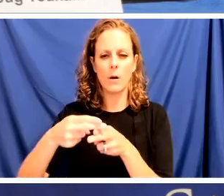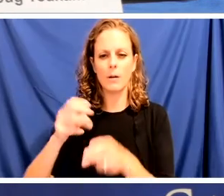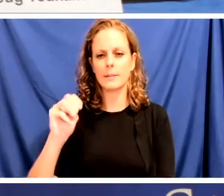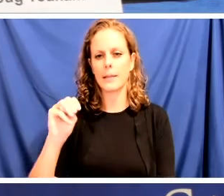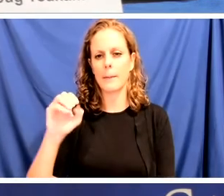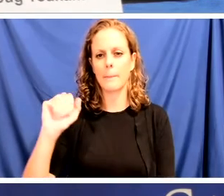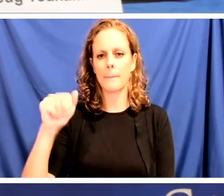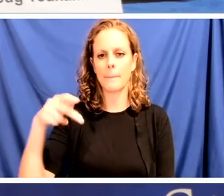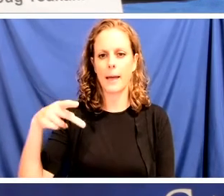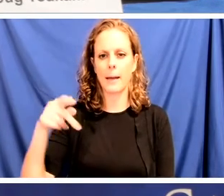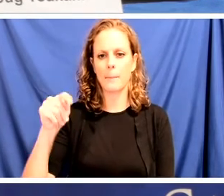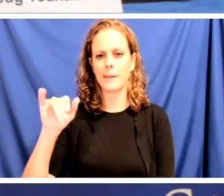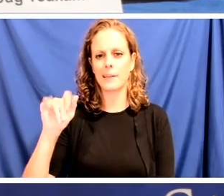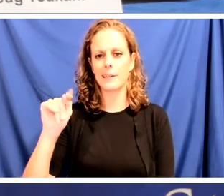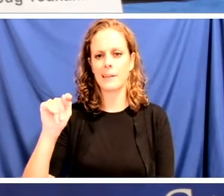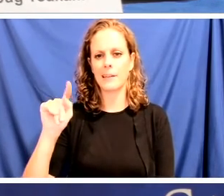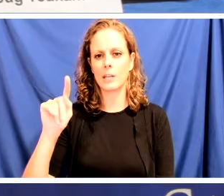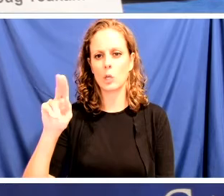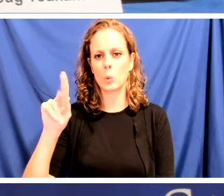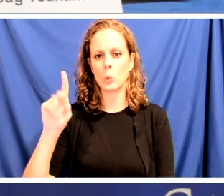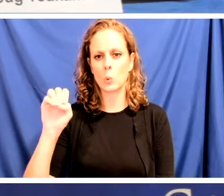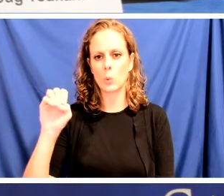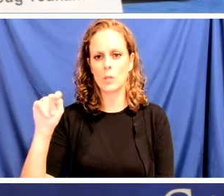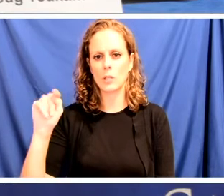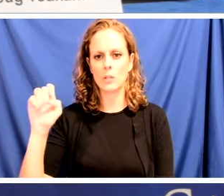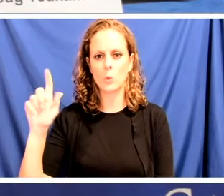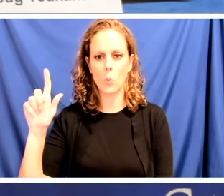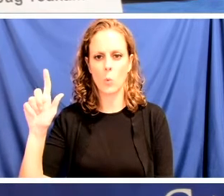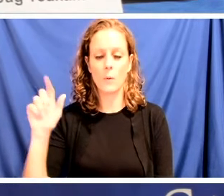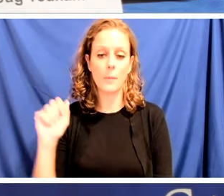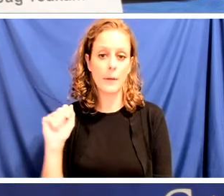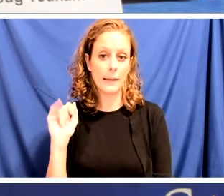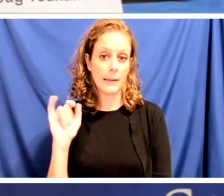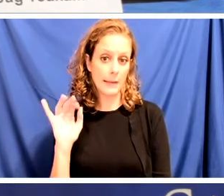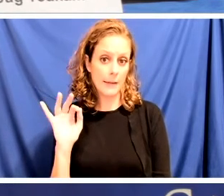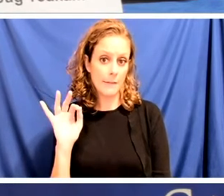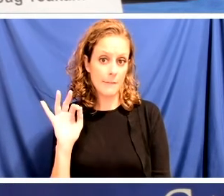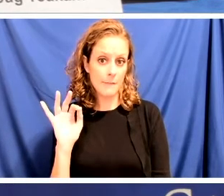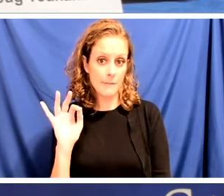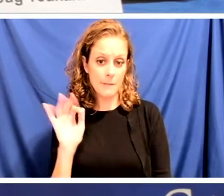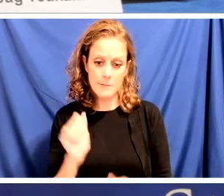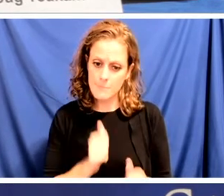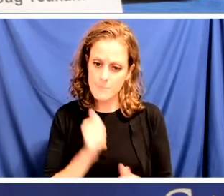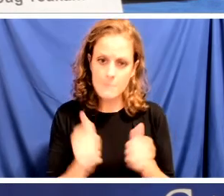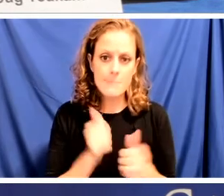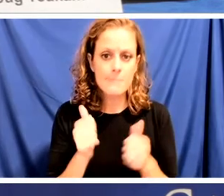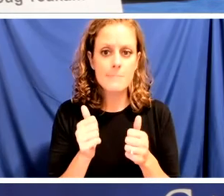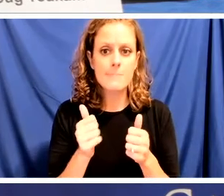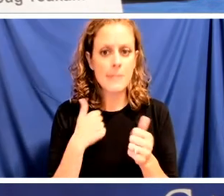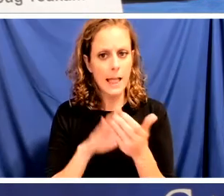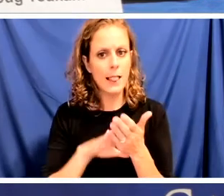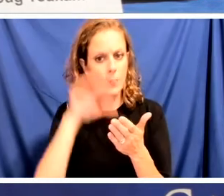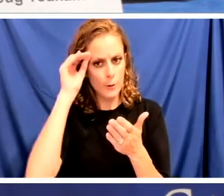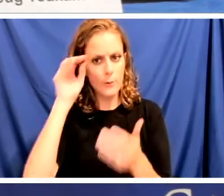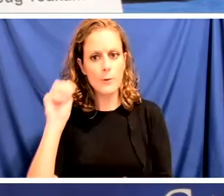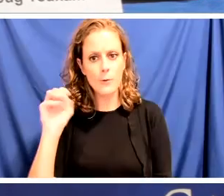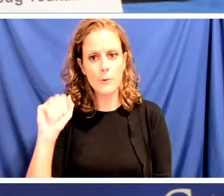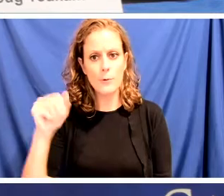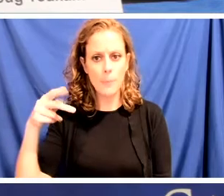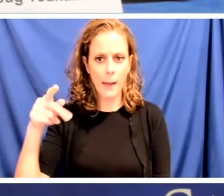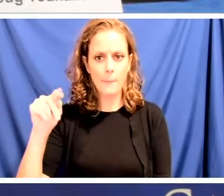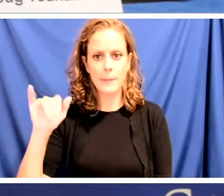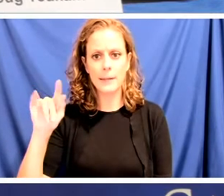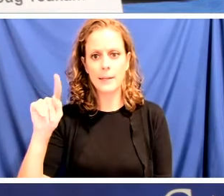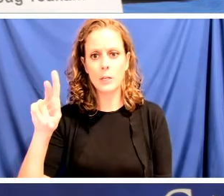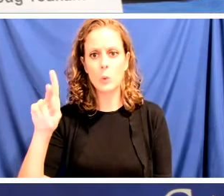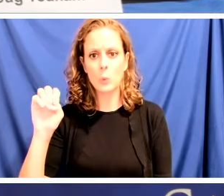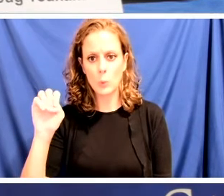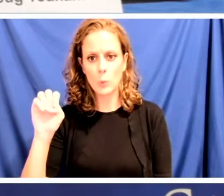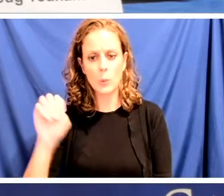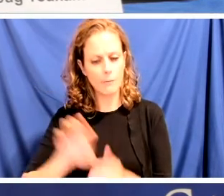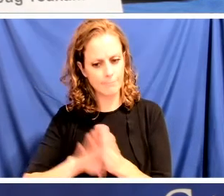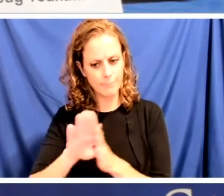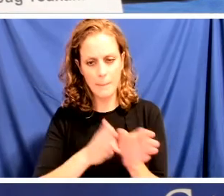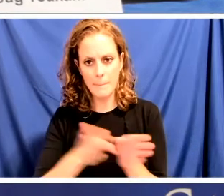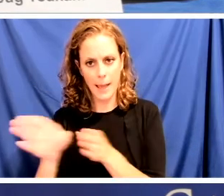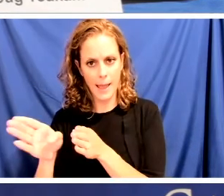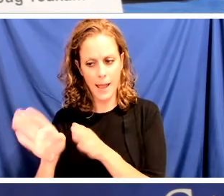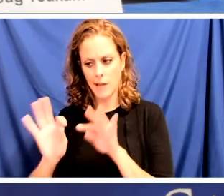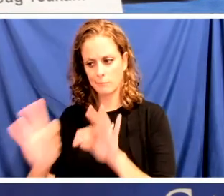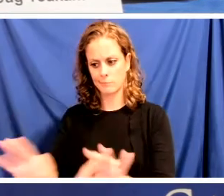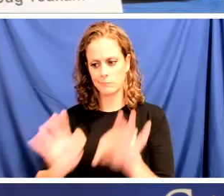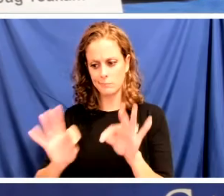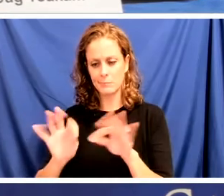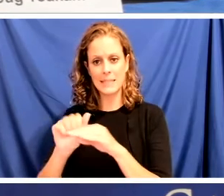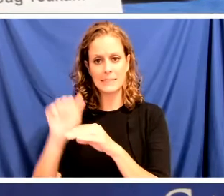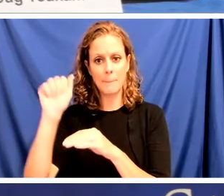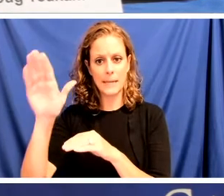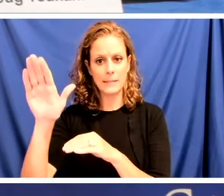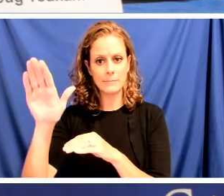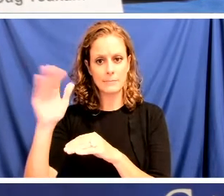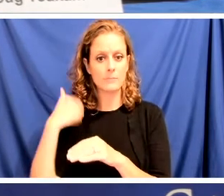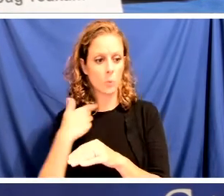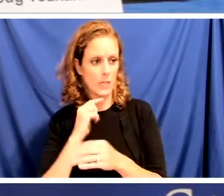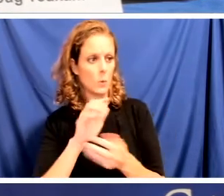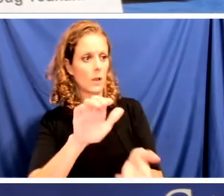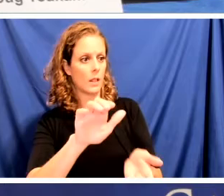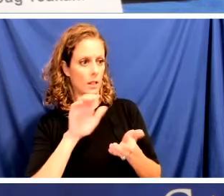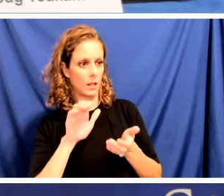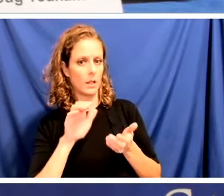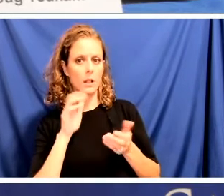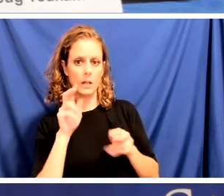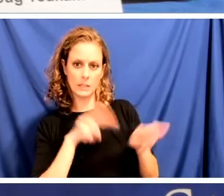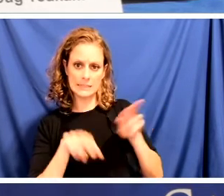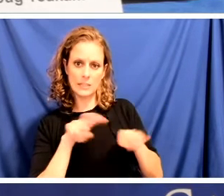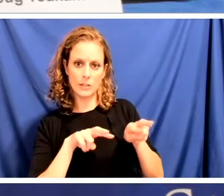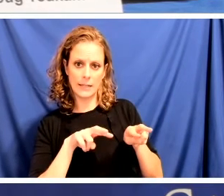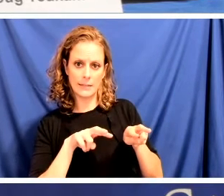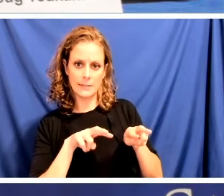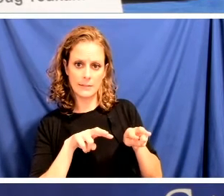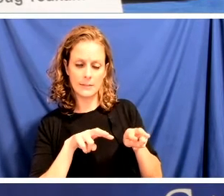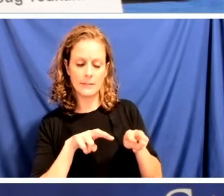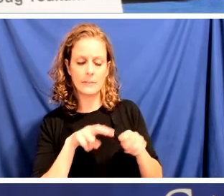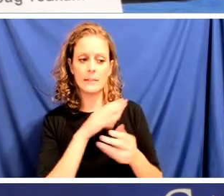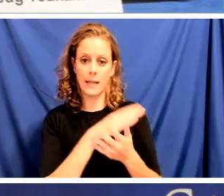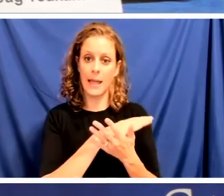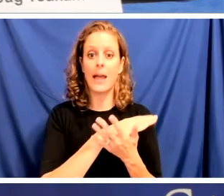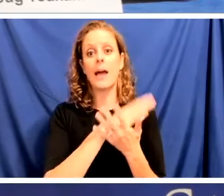But if you apply yourself, you can you can learn aptitude and put put together a very nice looking plan and submit it and we will absolutely consider it and, at the complete other end we get district.